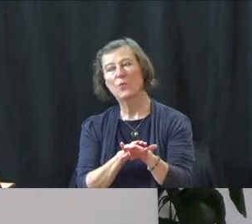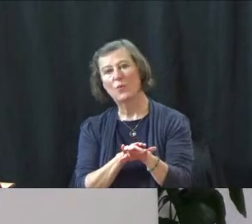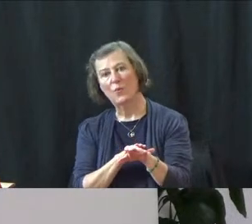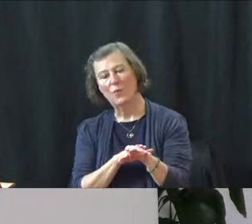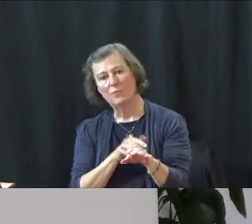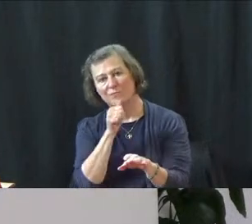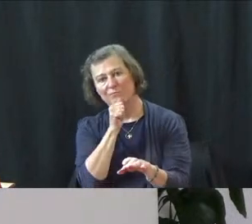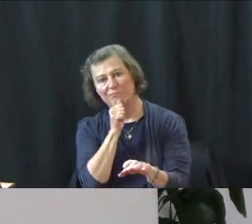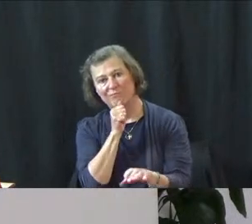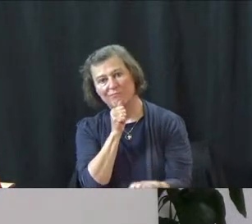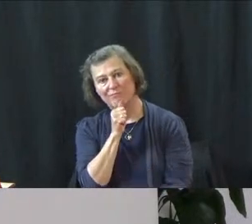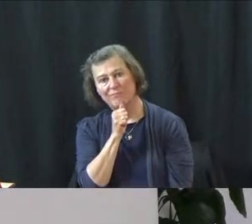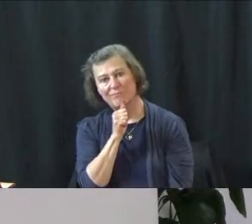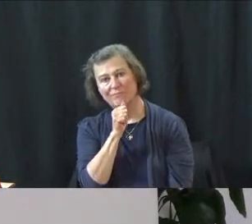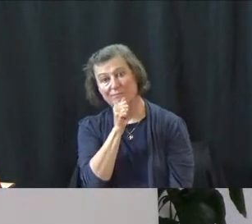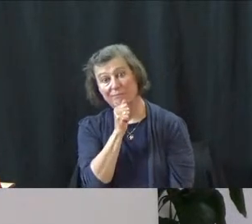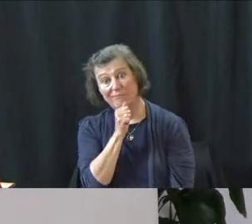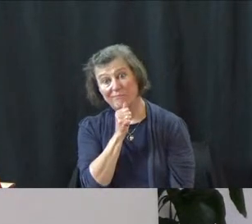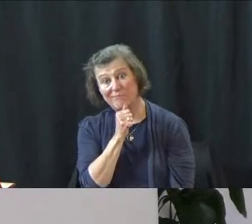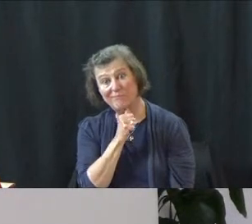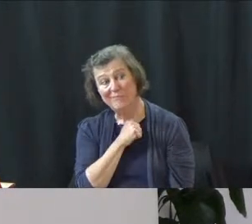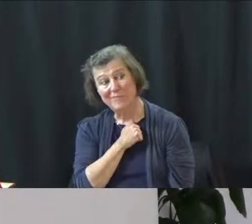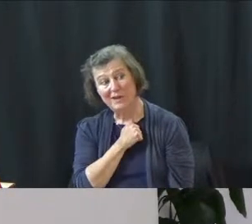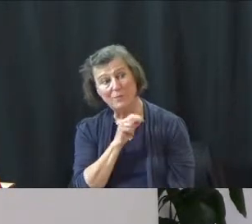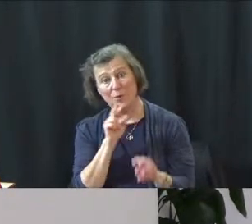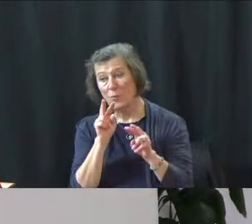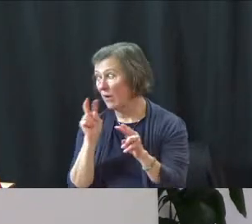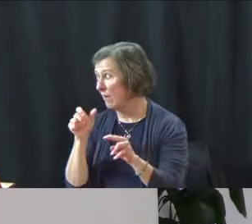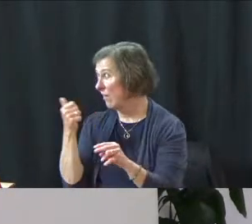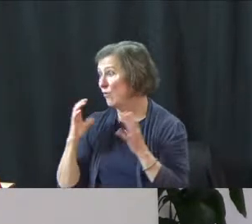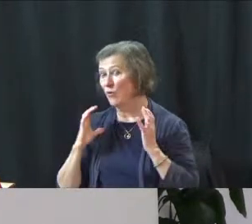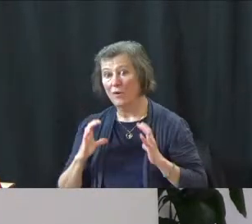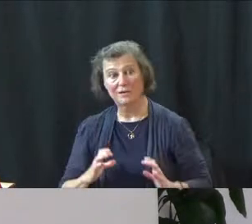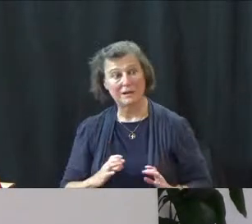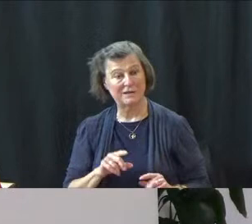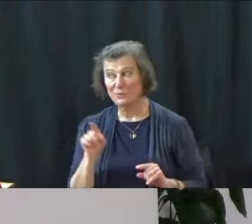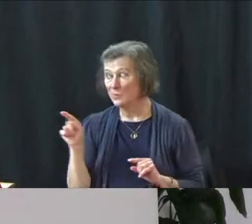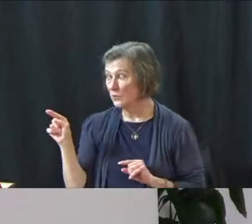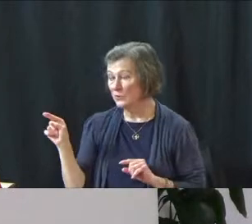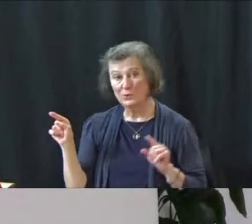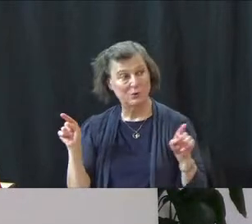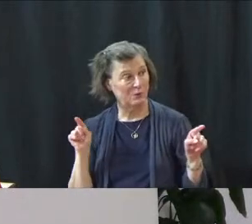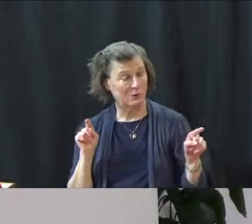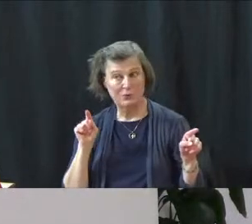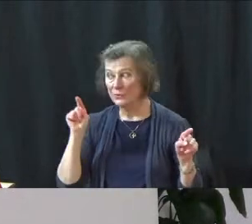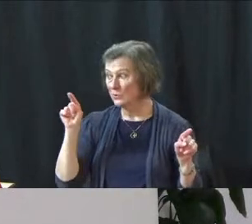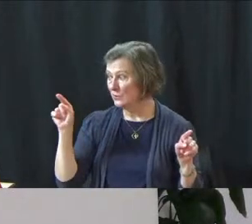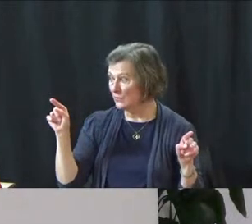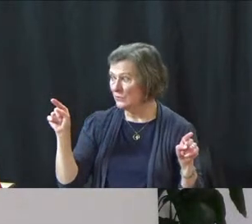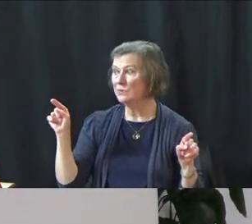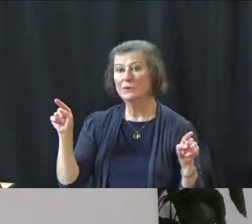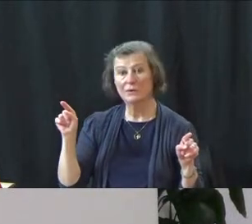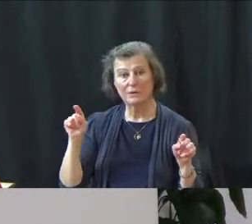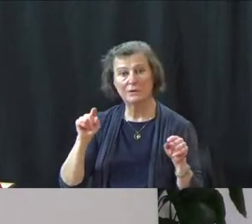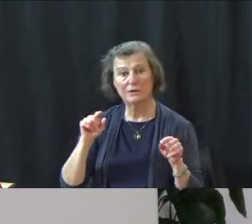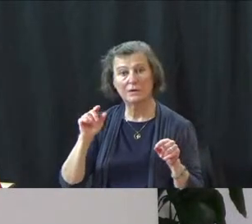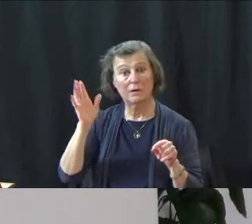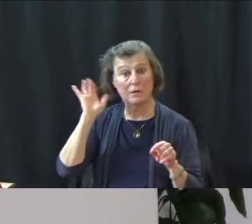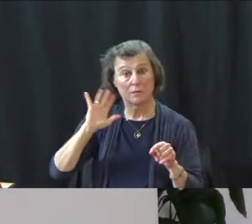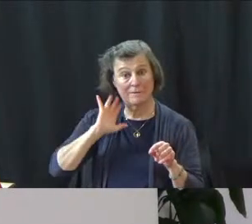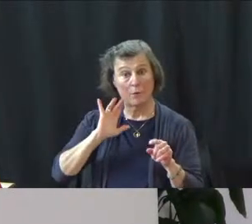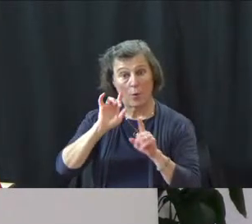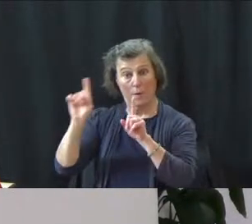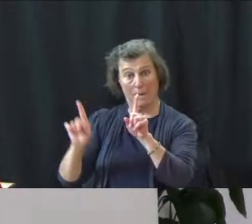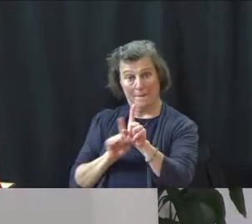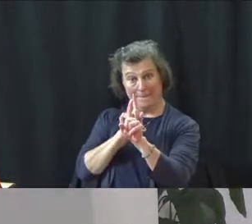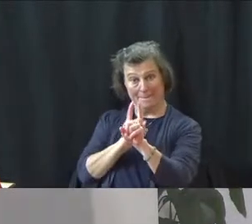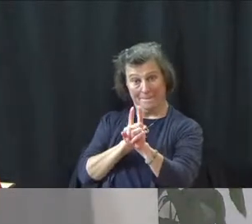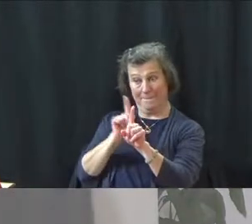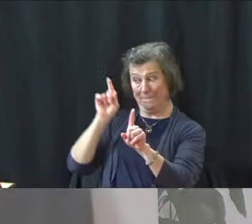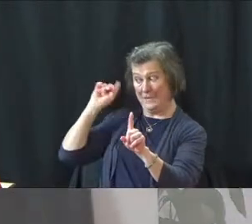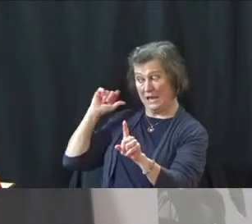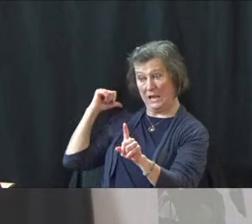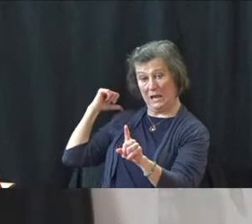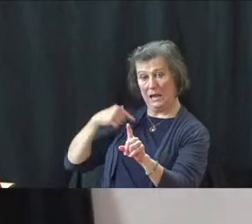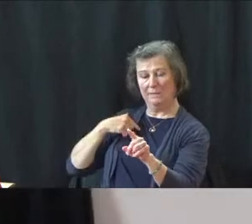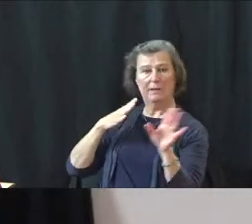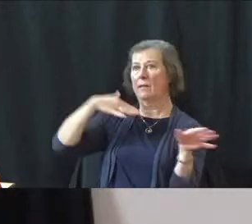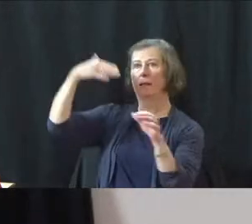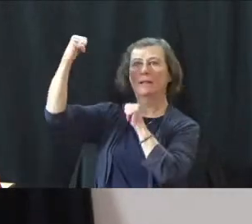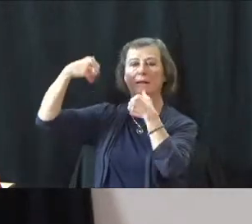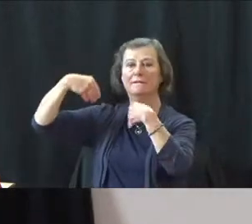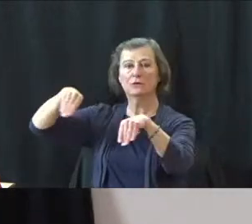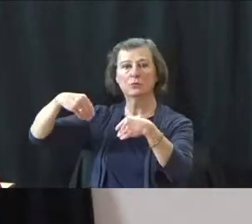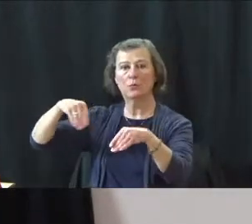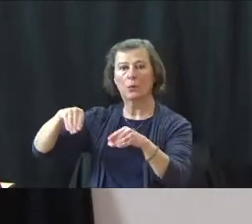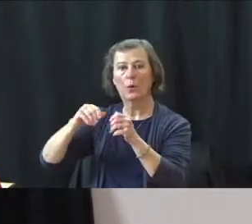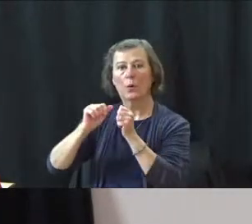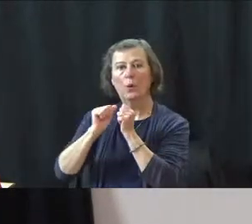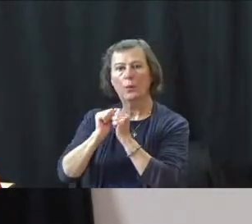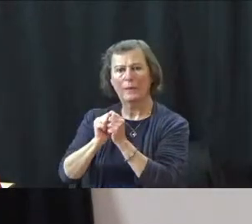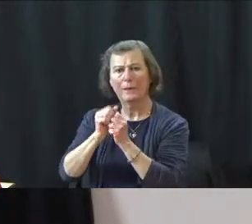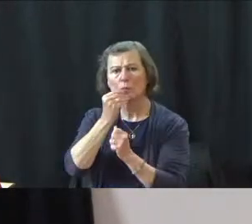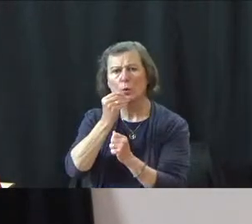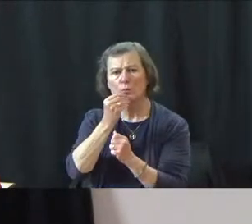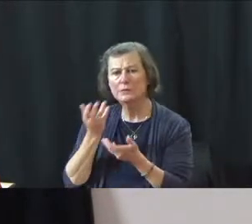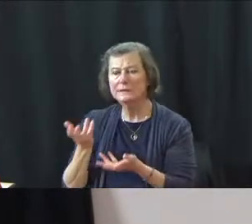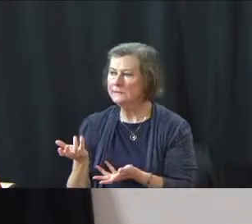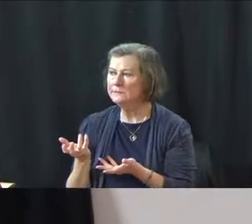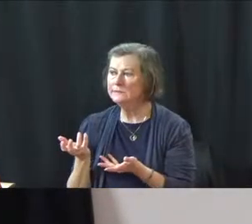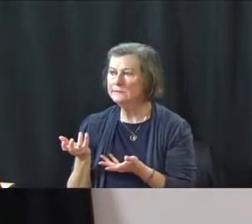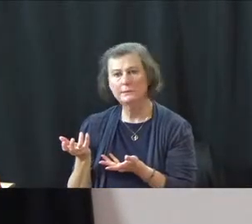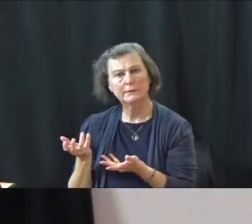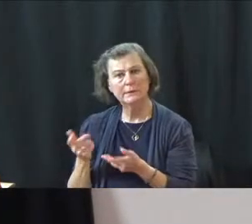I am watching customers who were once behind me leaving the store with their groceries.